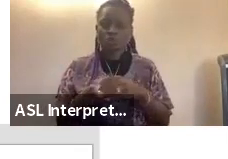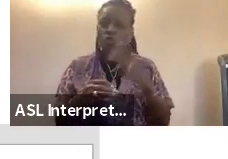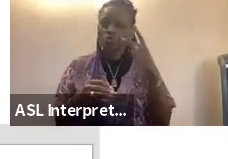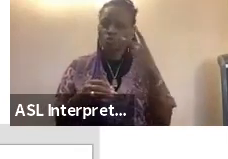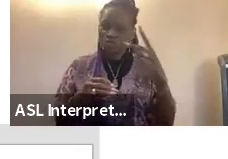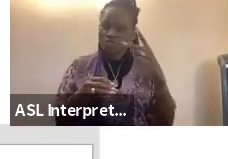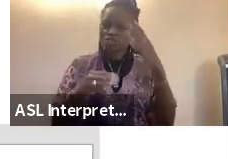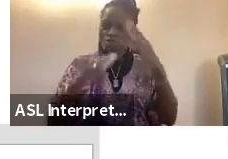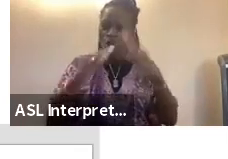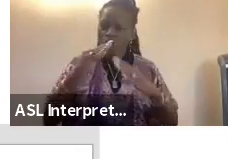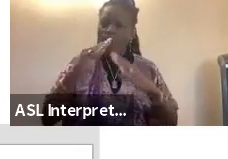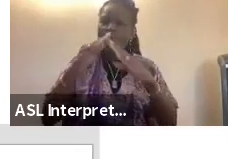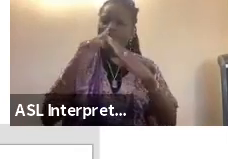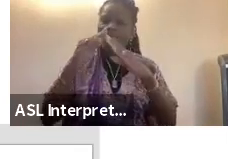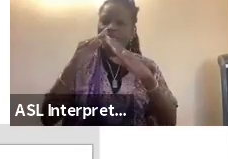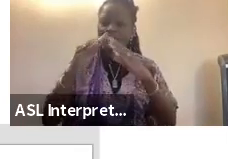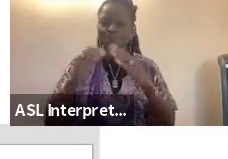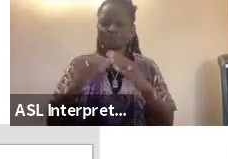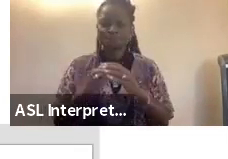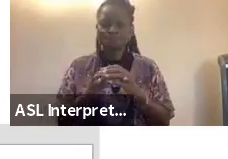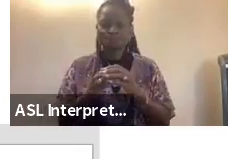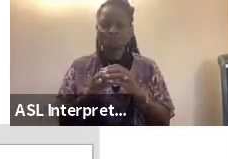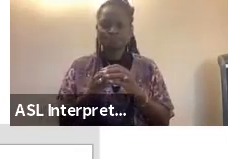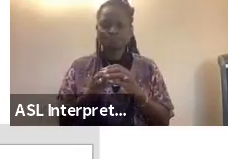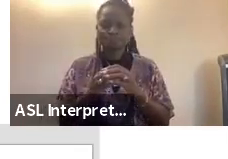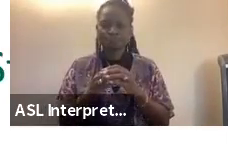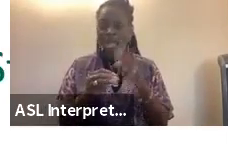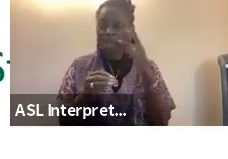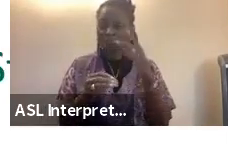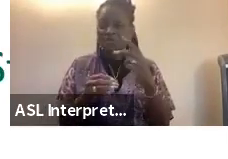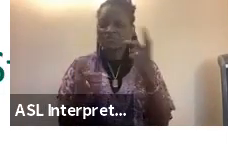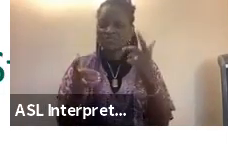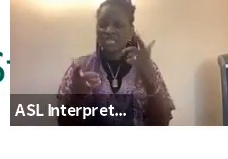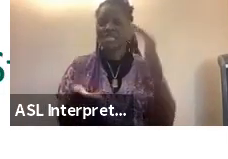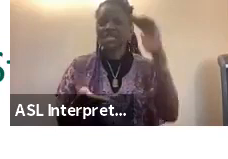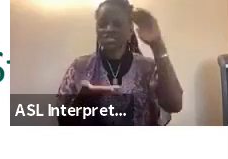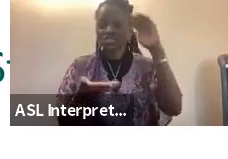community and have seen decreasing case numbers.